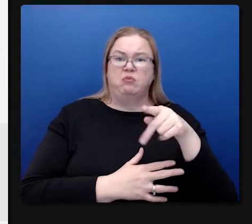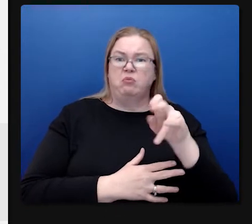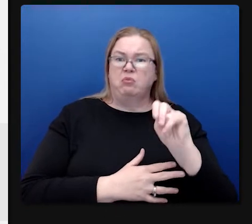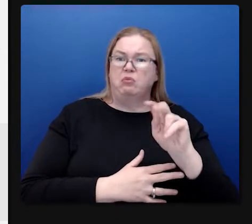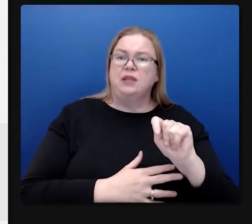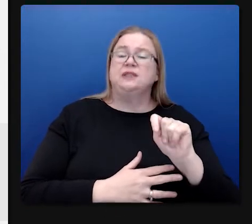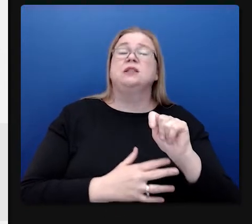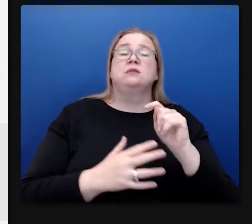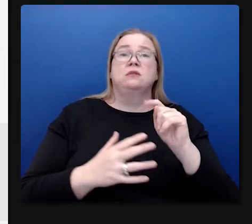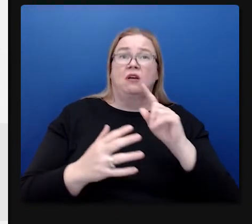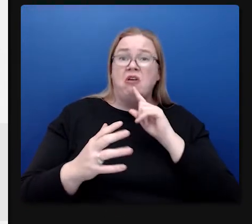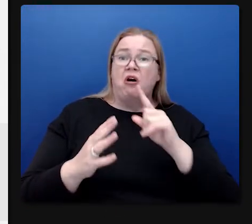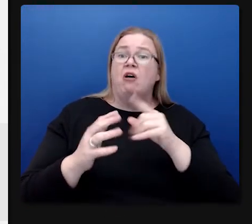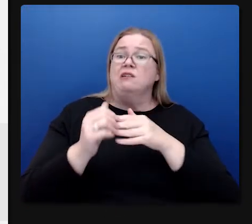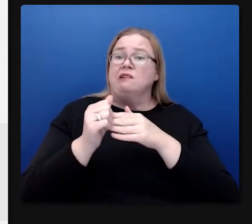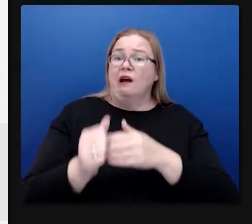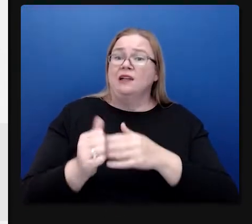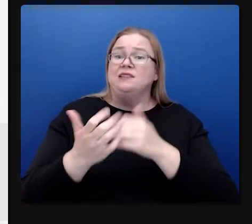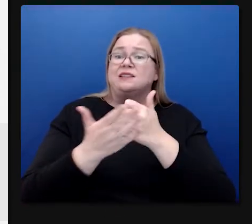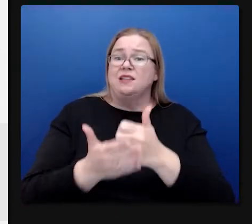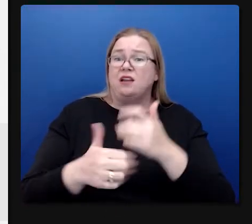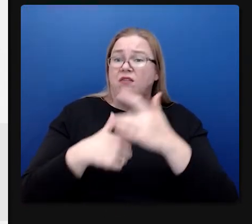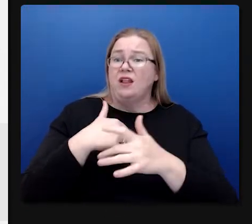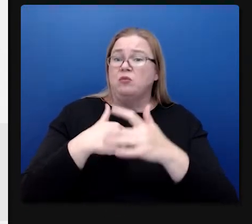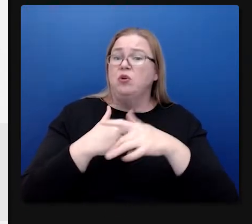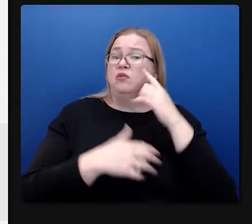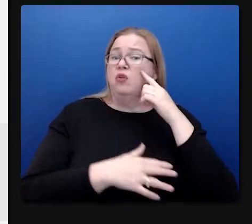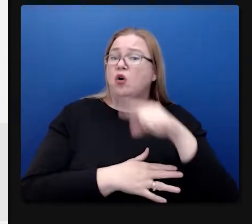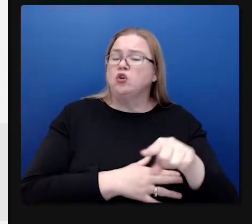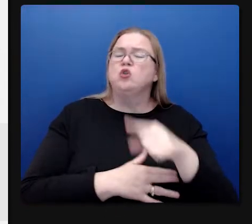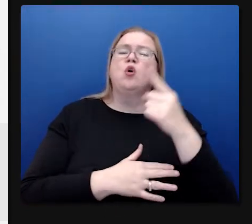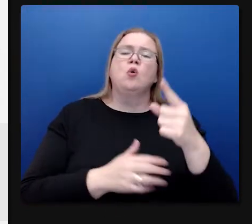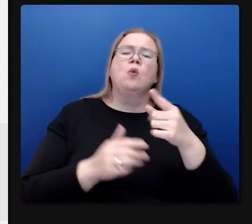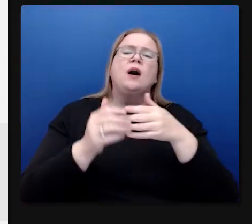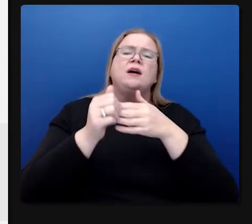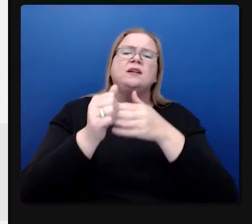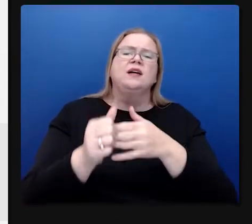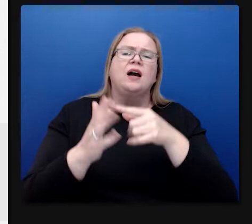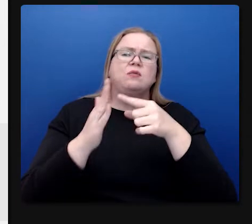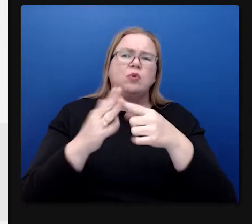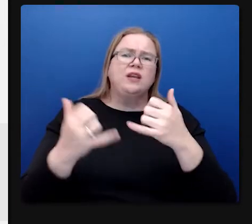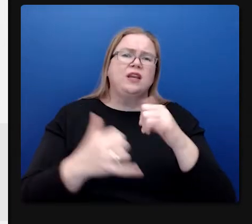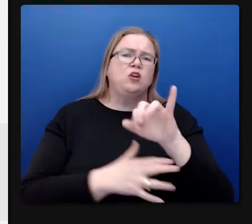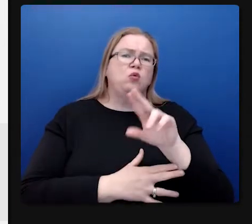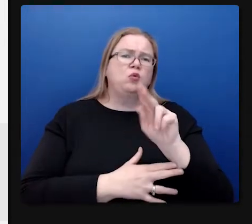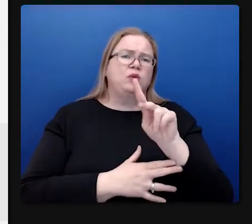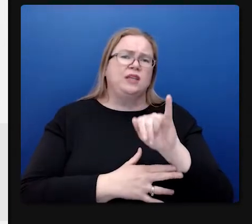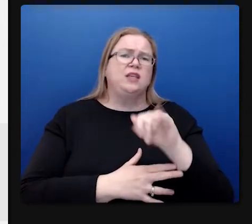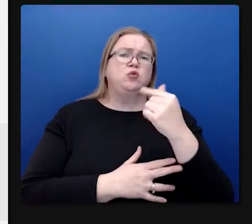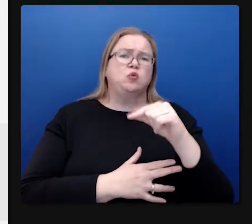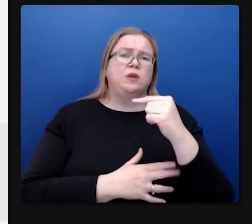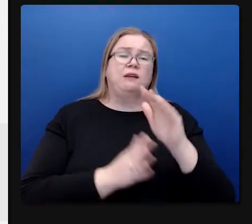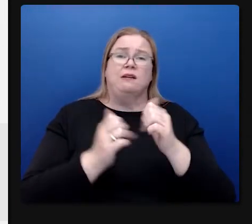there are guides and assistants available for you. One guide I'll point out right now, is the Ukie Green game guide,